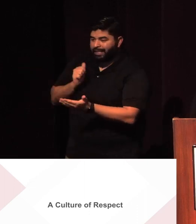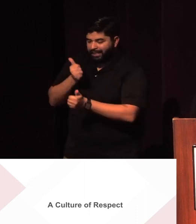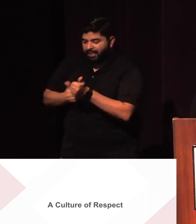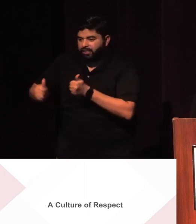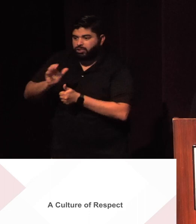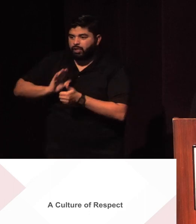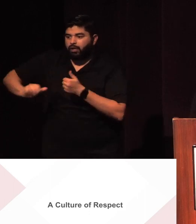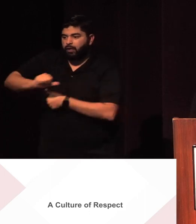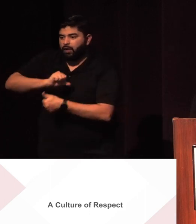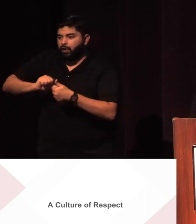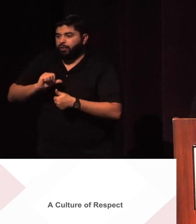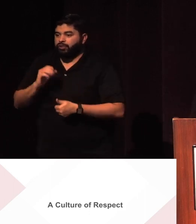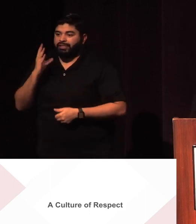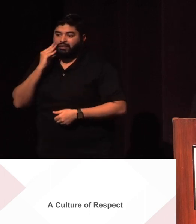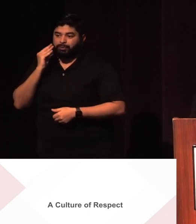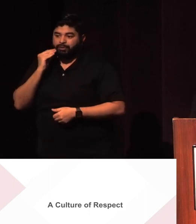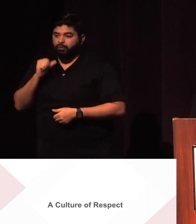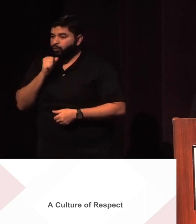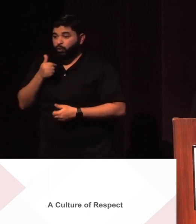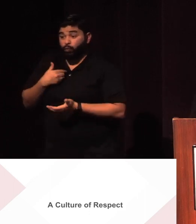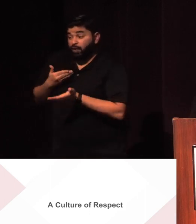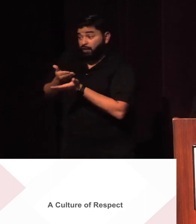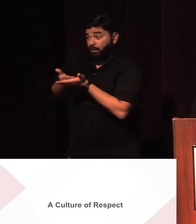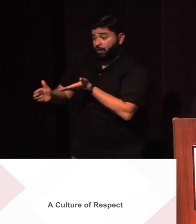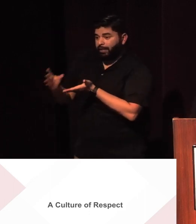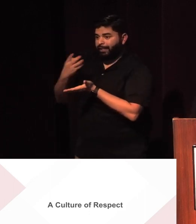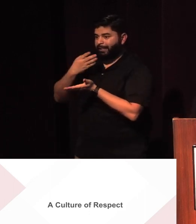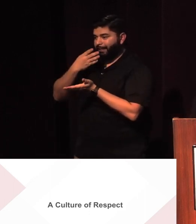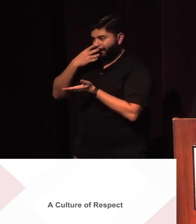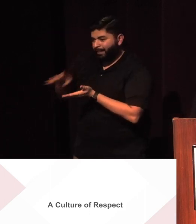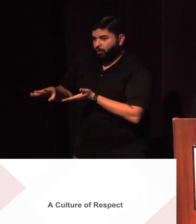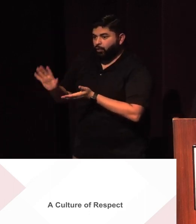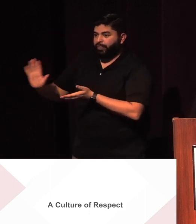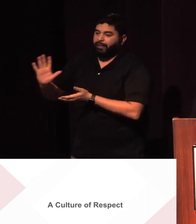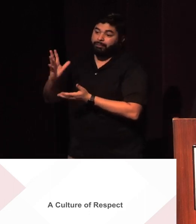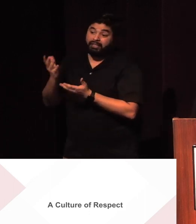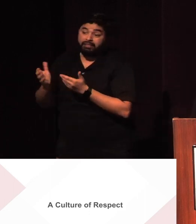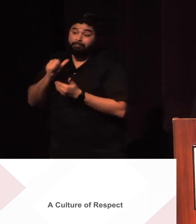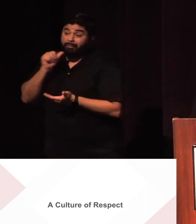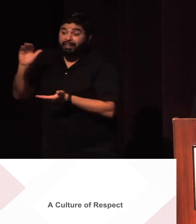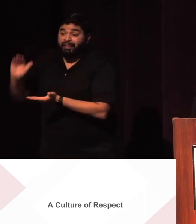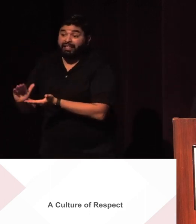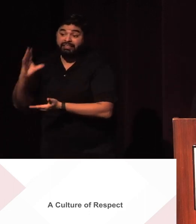state Academic Senate. We want to acknowledge each other's experiences. We do not want to devalue people for